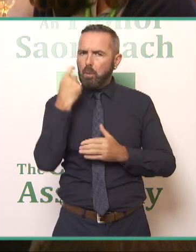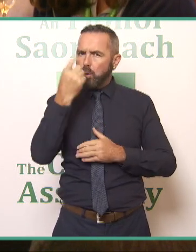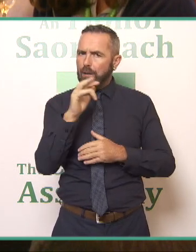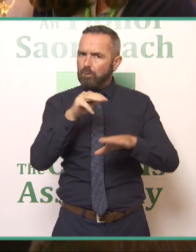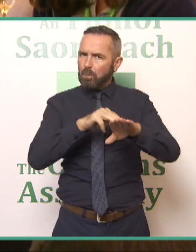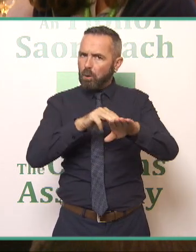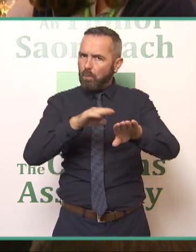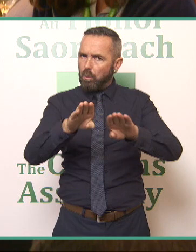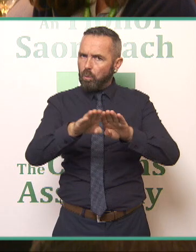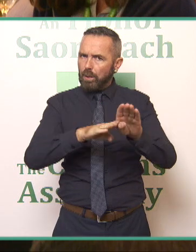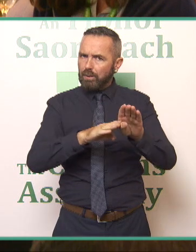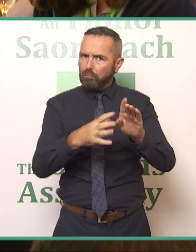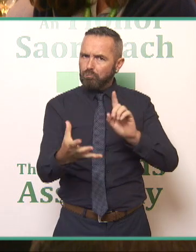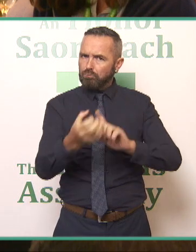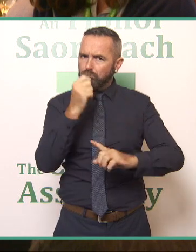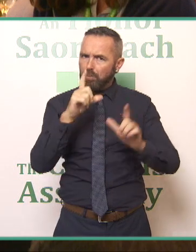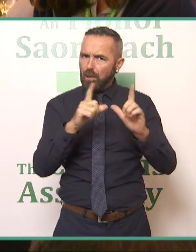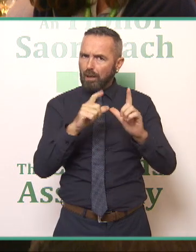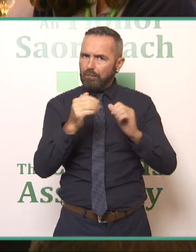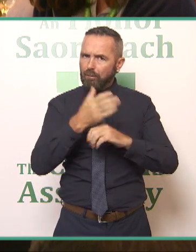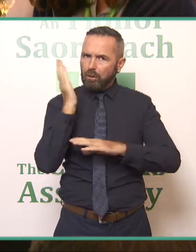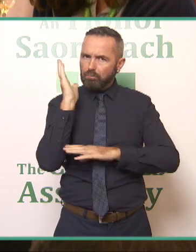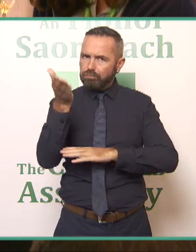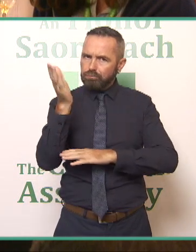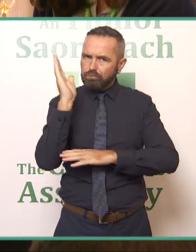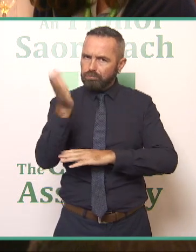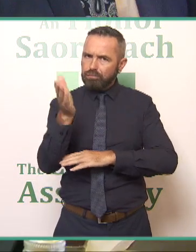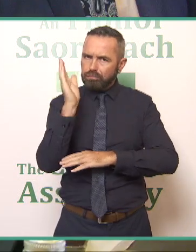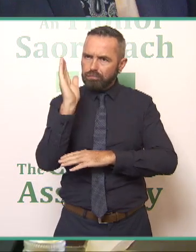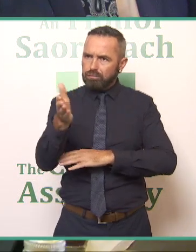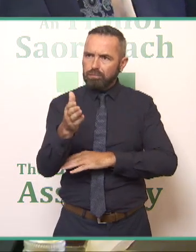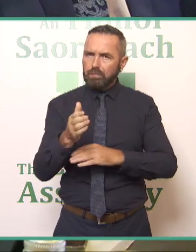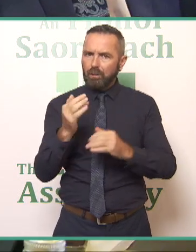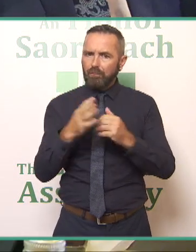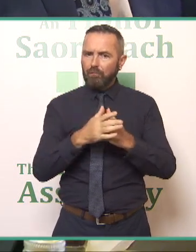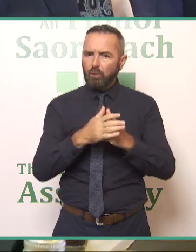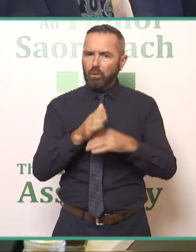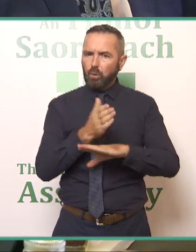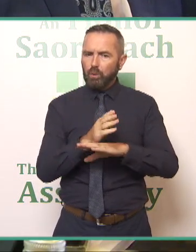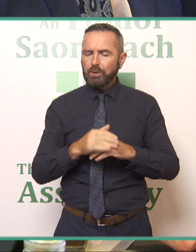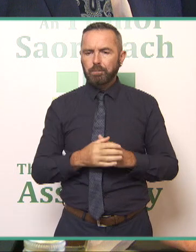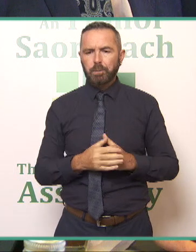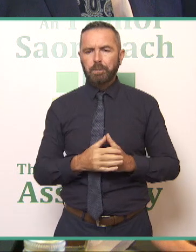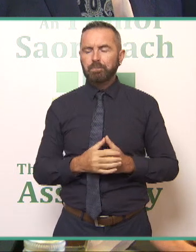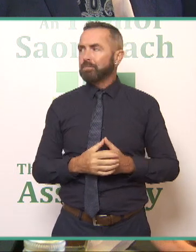trees and culture Take that. Yeah, thank you. Take the first thank you.